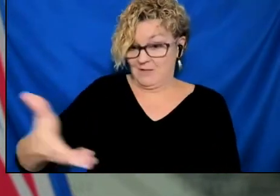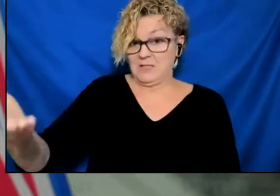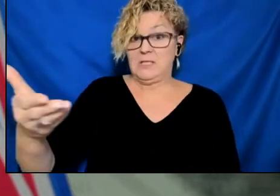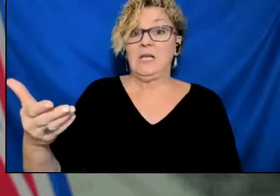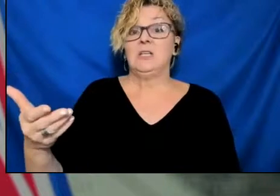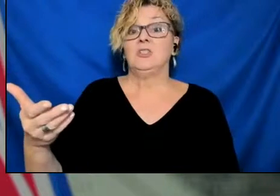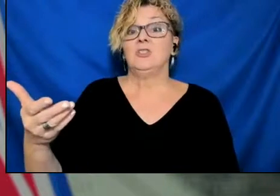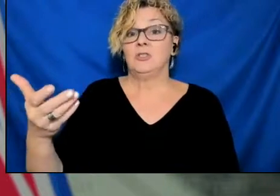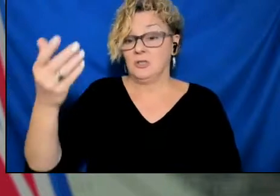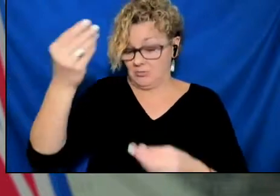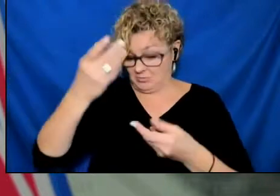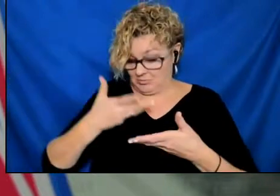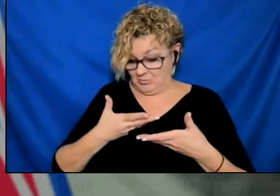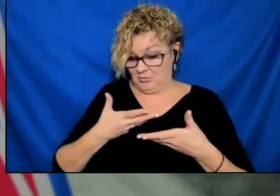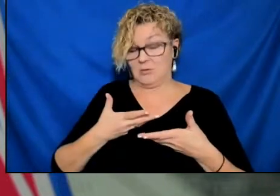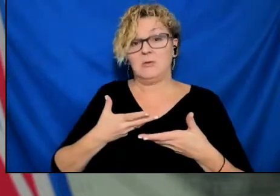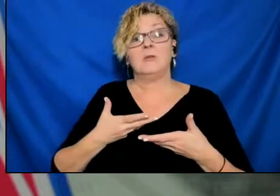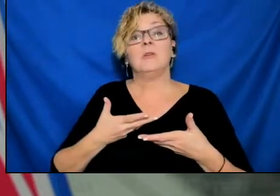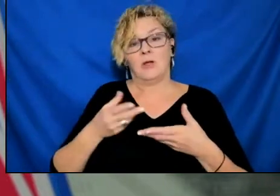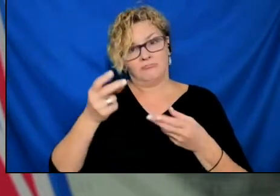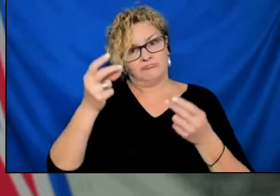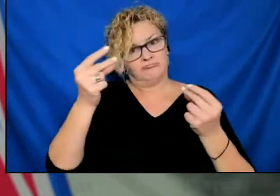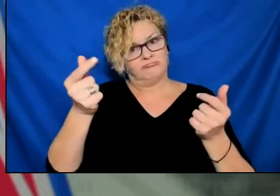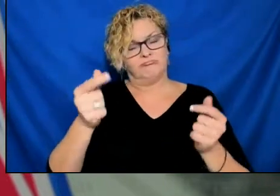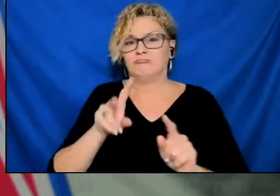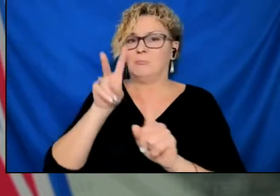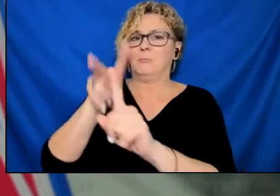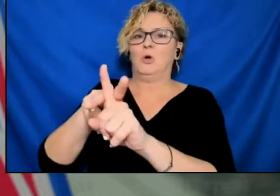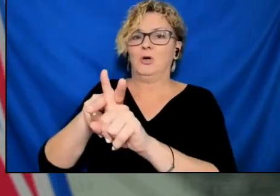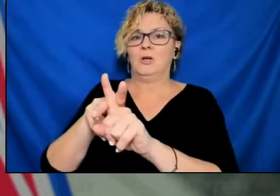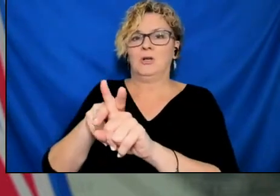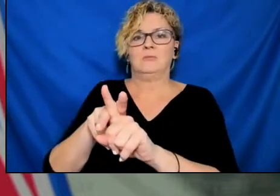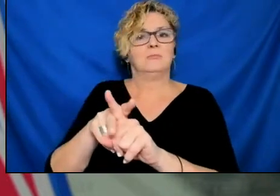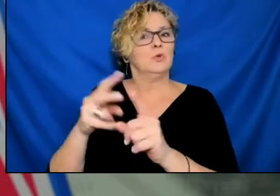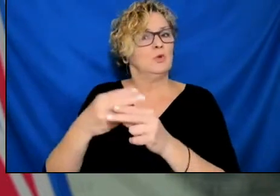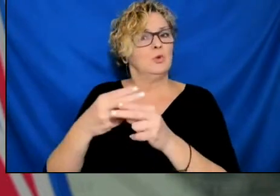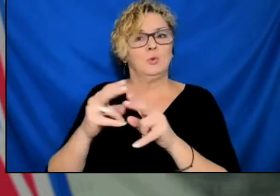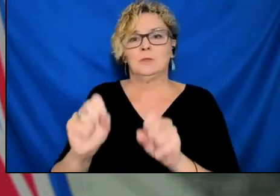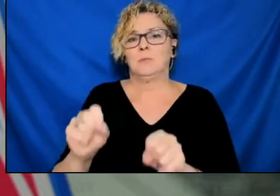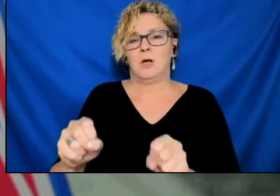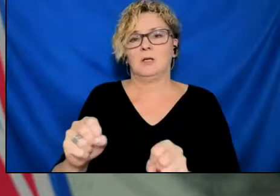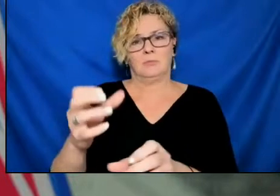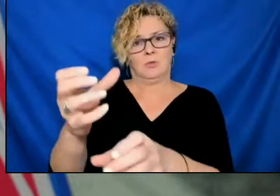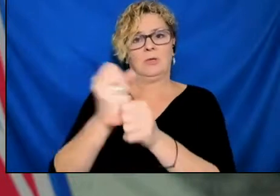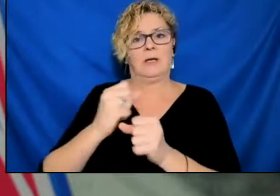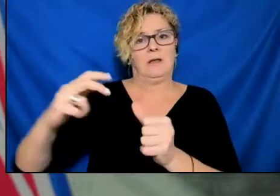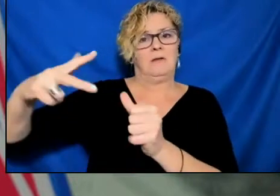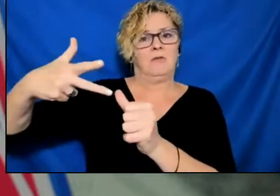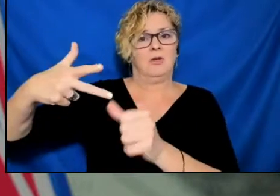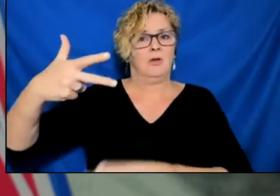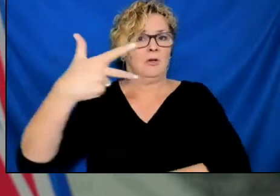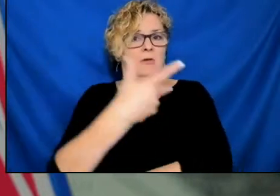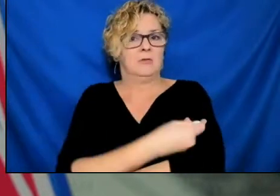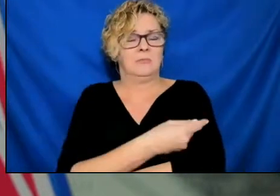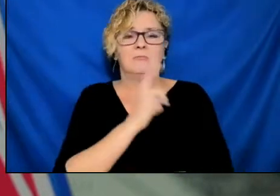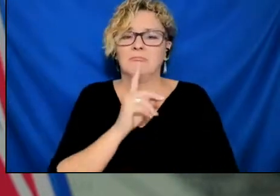but you haven't booked your appointment yet, do it now. Getting your booster protects you, protects those around you, and helps our health care